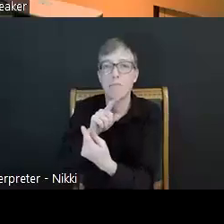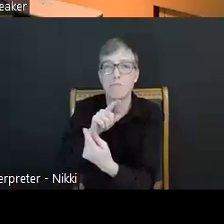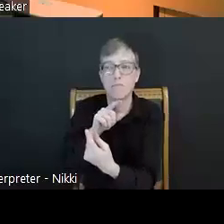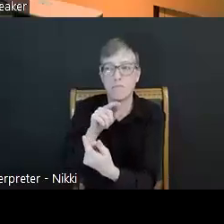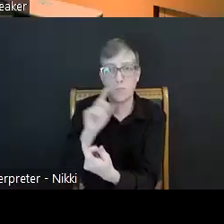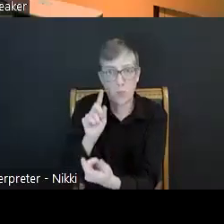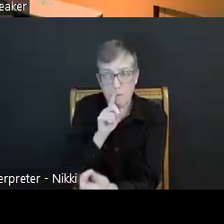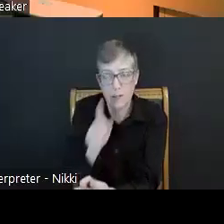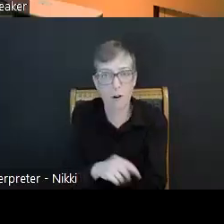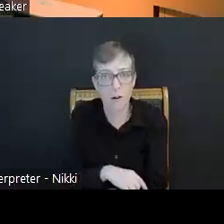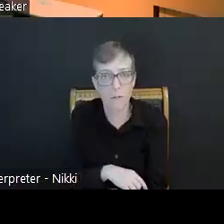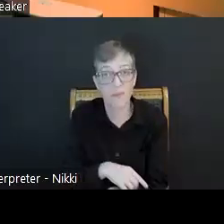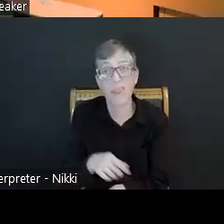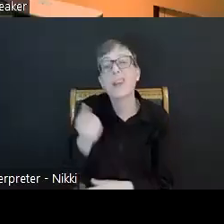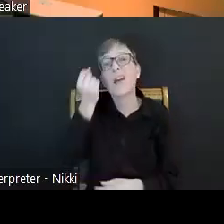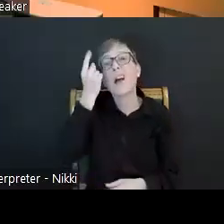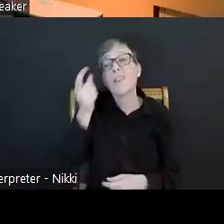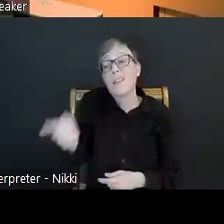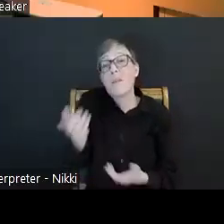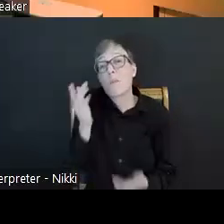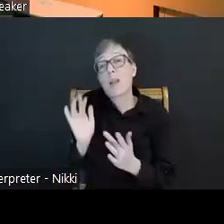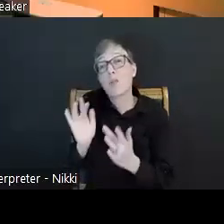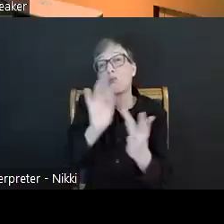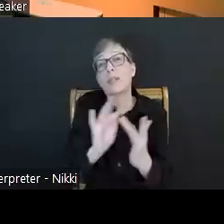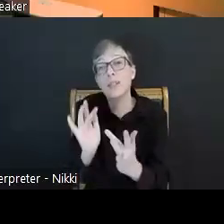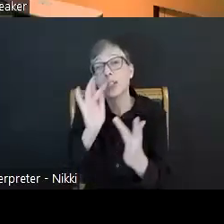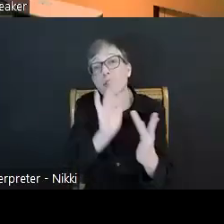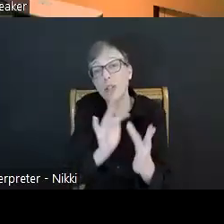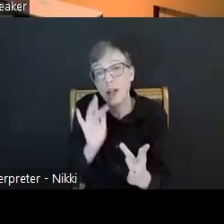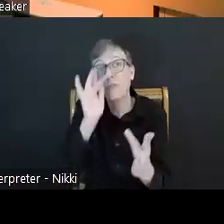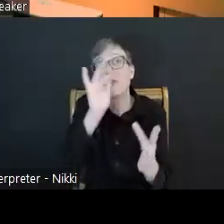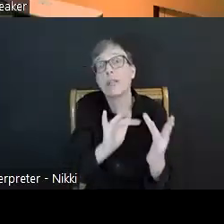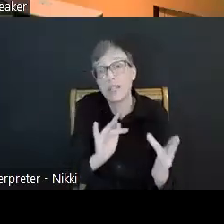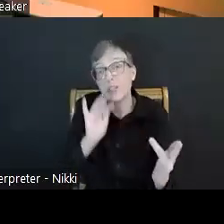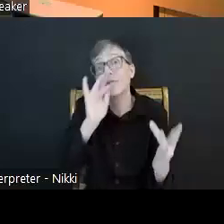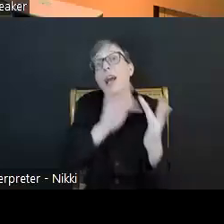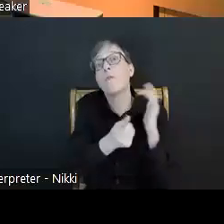so recognizing I think your own frustration with that or your own desire to help and how that can